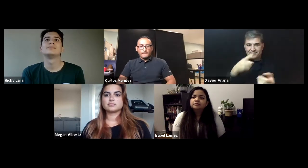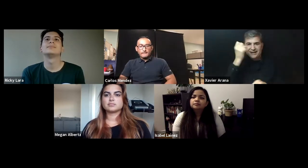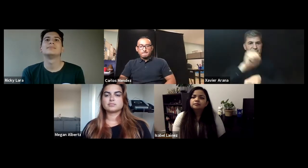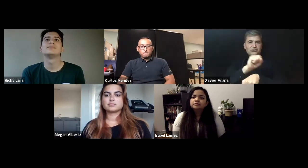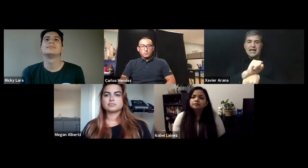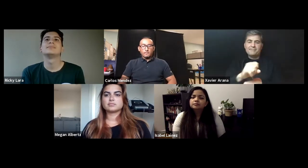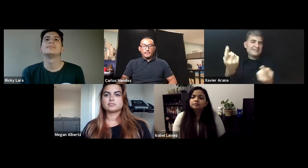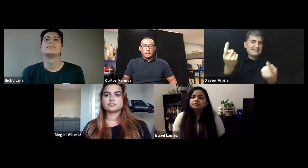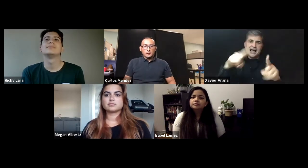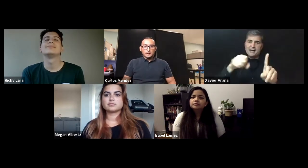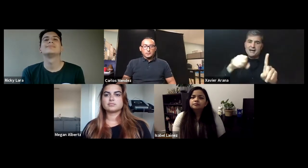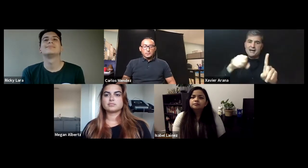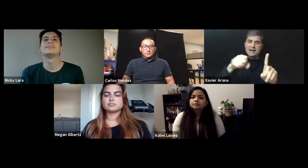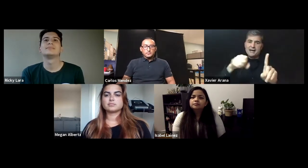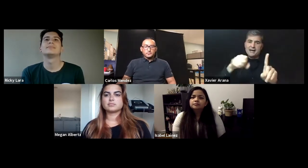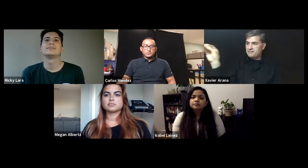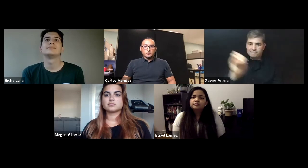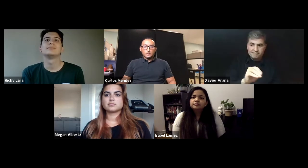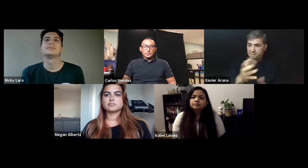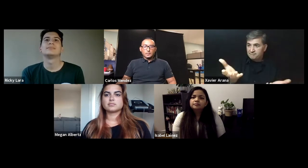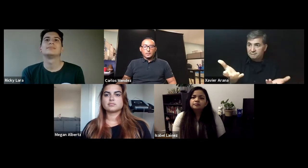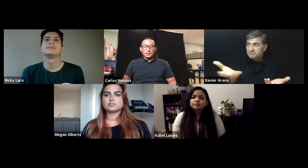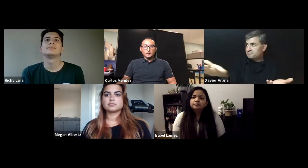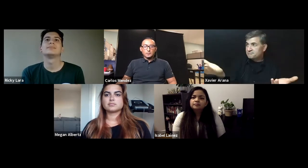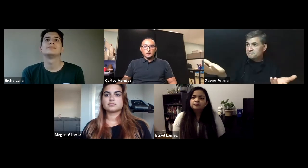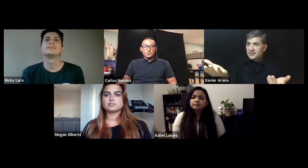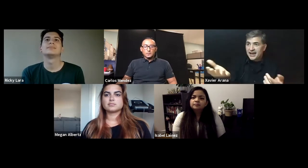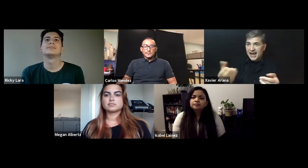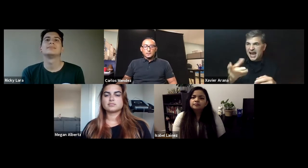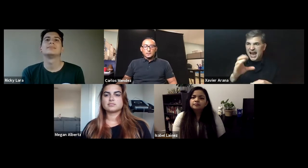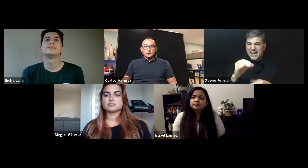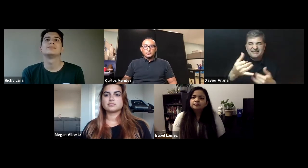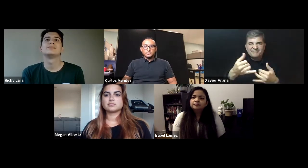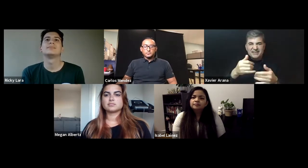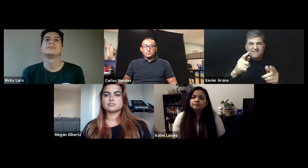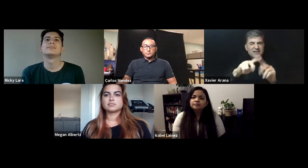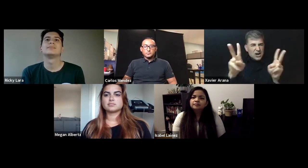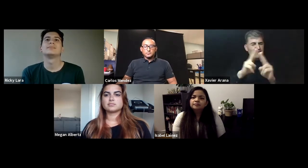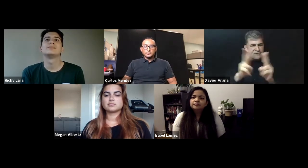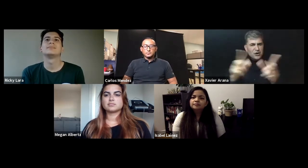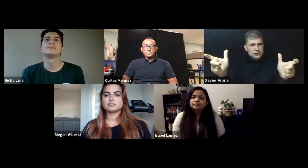But in Minnesota, this is where the job brought me. So this is where I am.